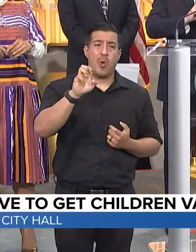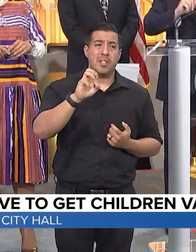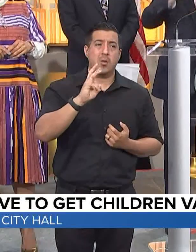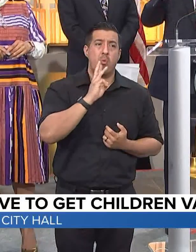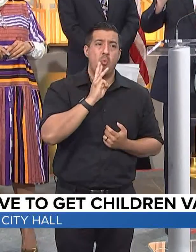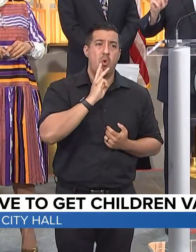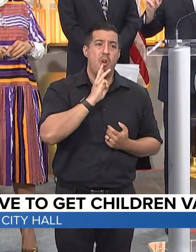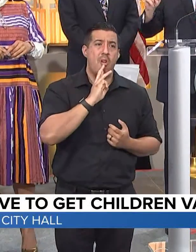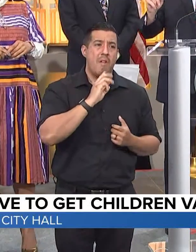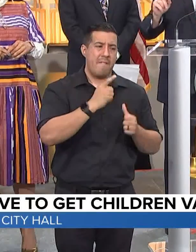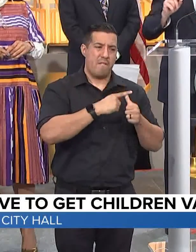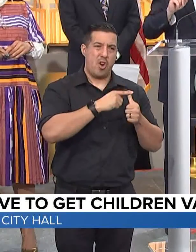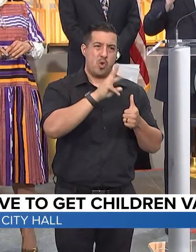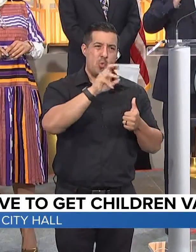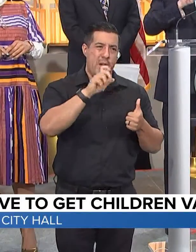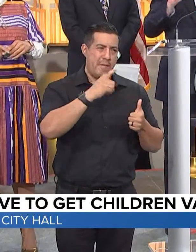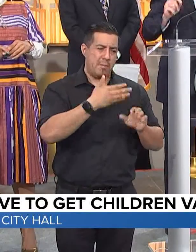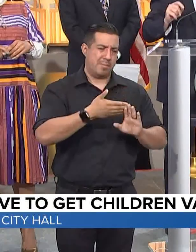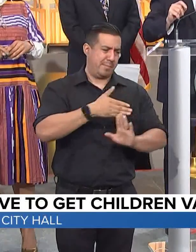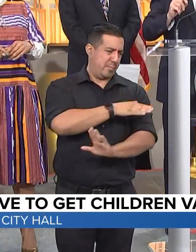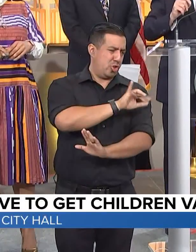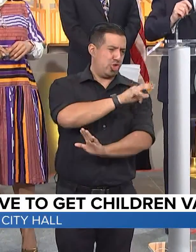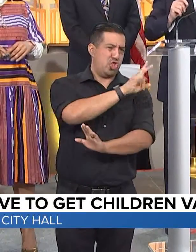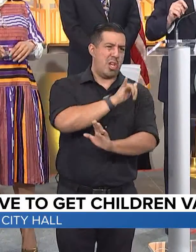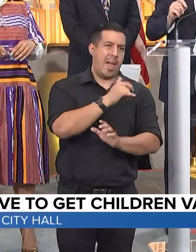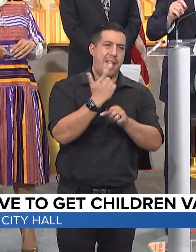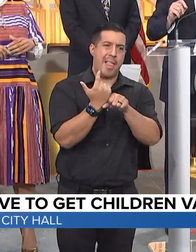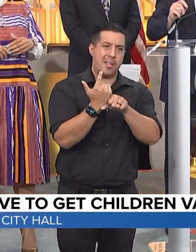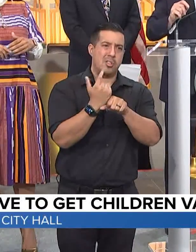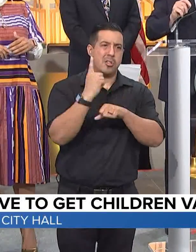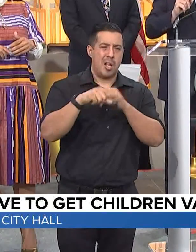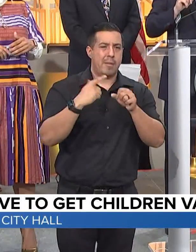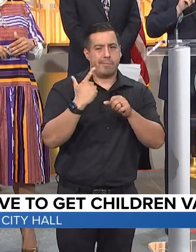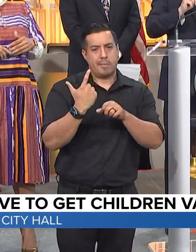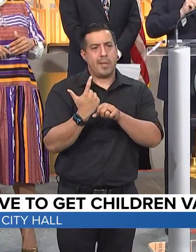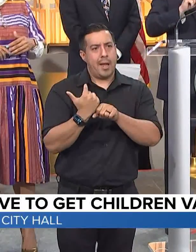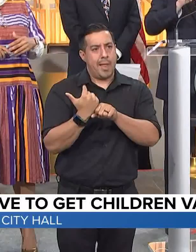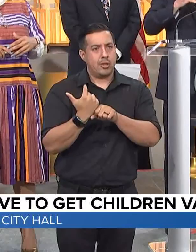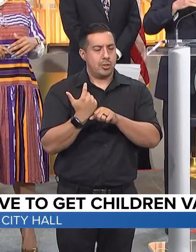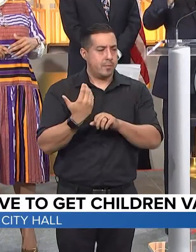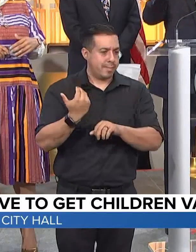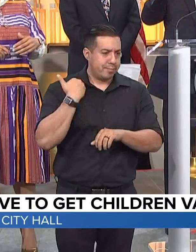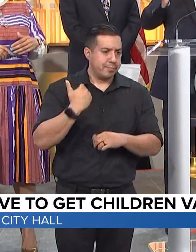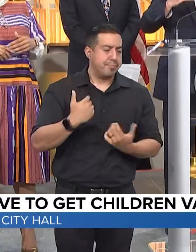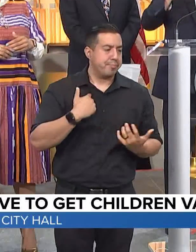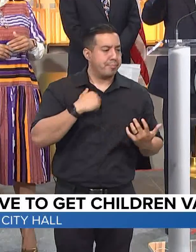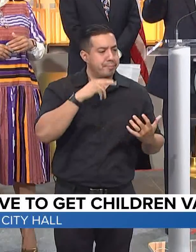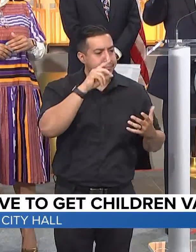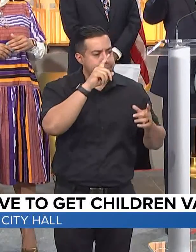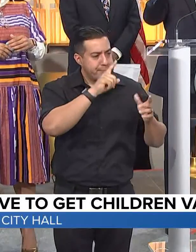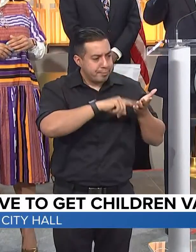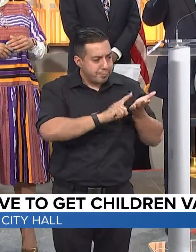testing was back in July of last year. Over a year ago. And we with a when we peaked at that,